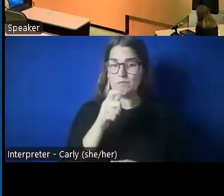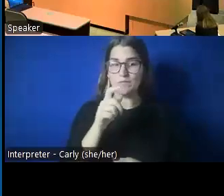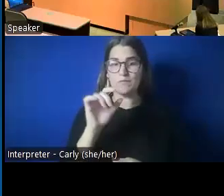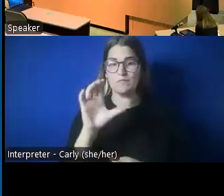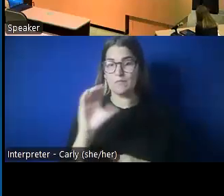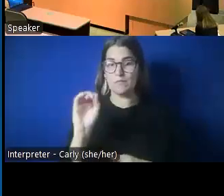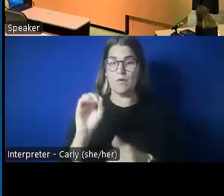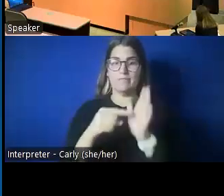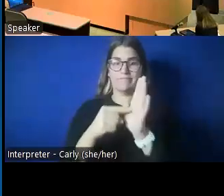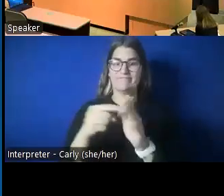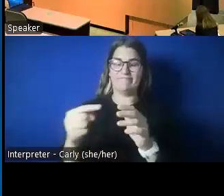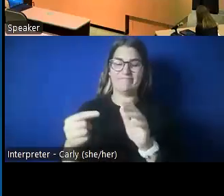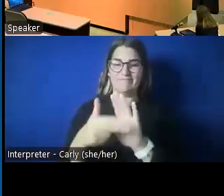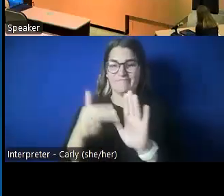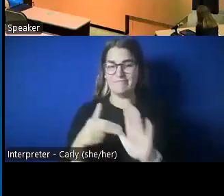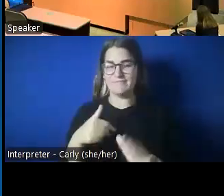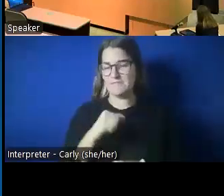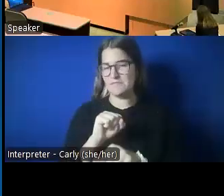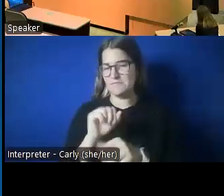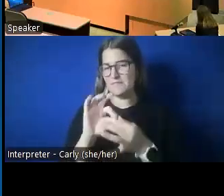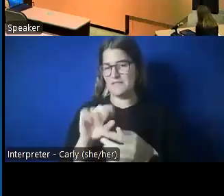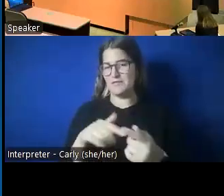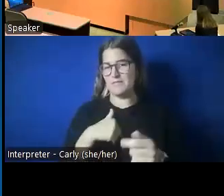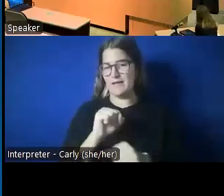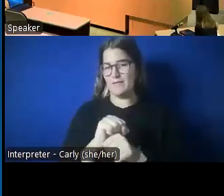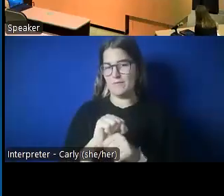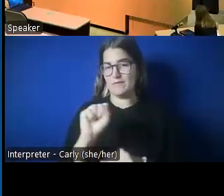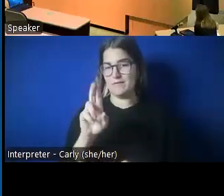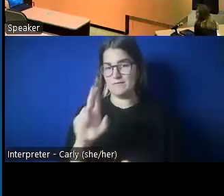just based on my SD work I'm thinking about how many patients might turn to that as sort of an